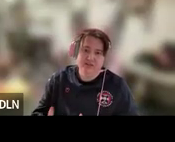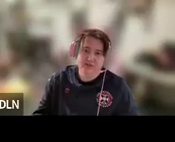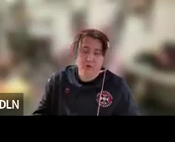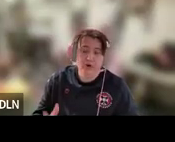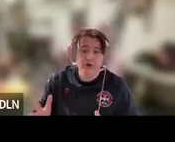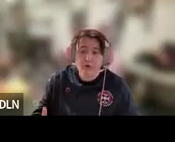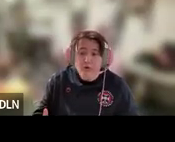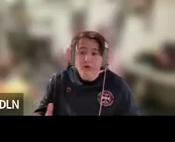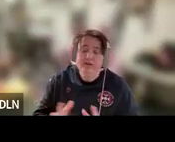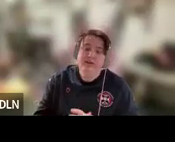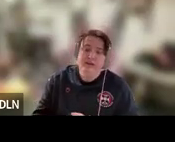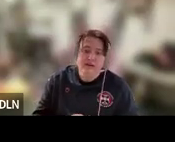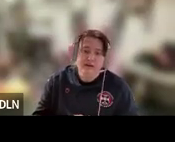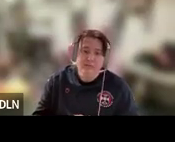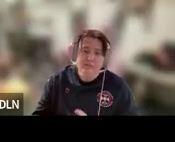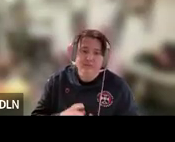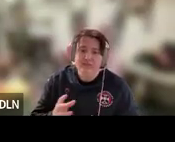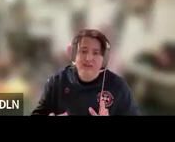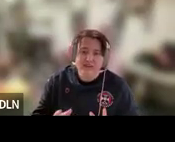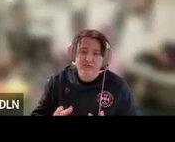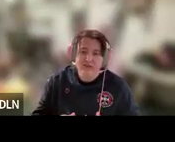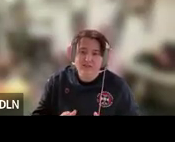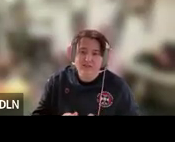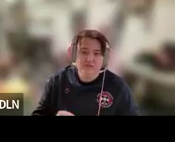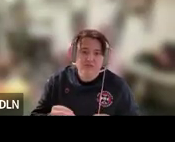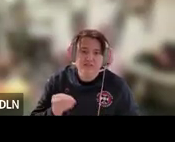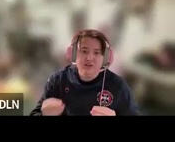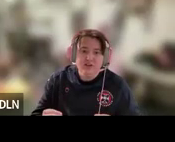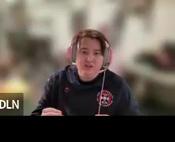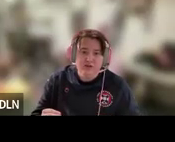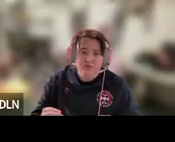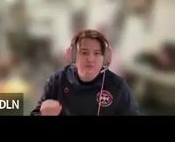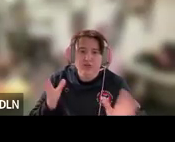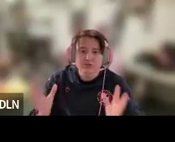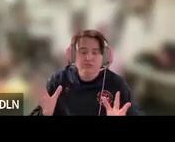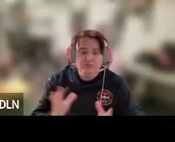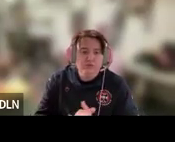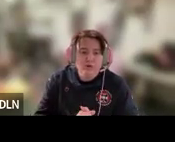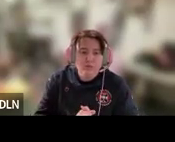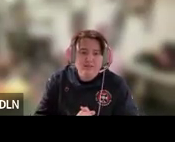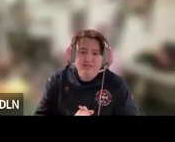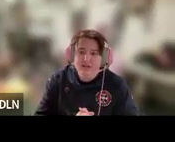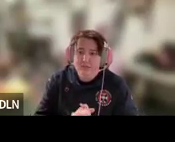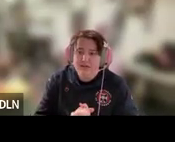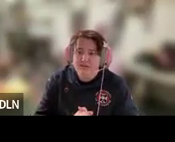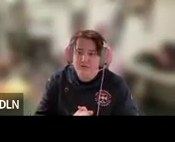to need to go to court. Or they look into just, you know, local businesses, companies,